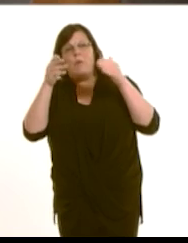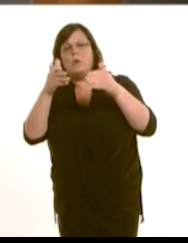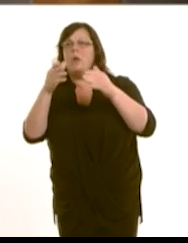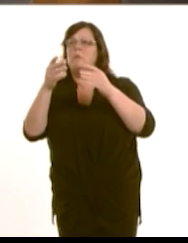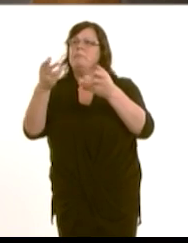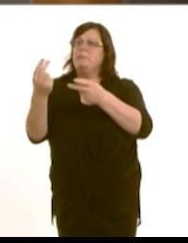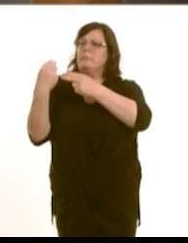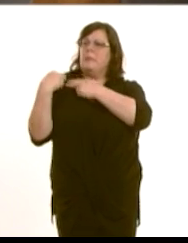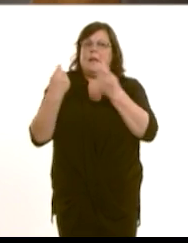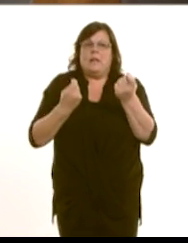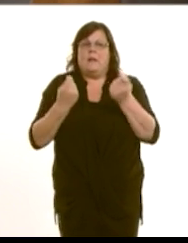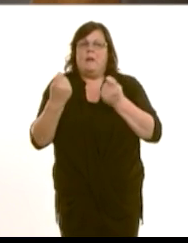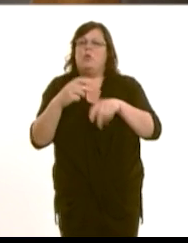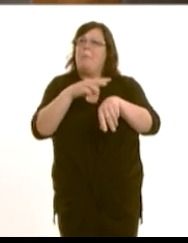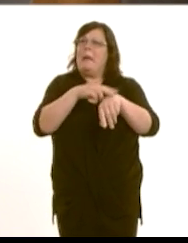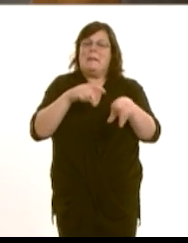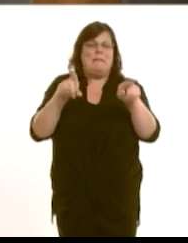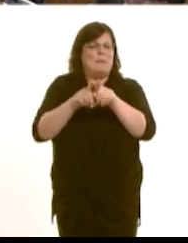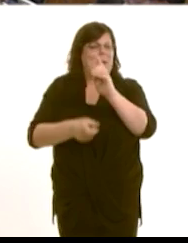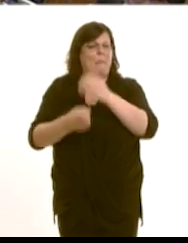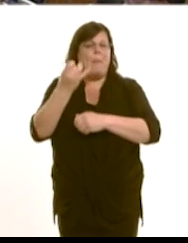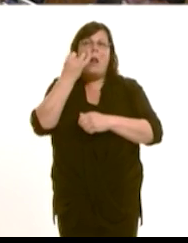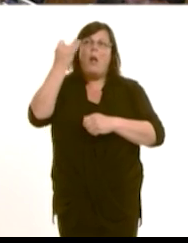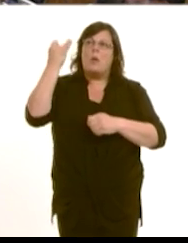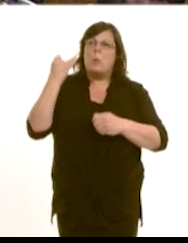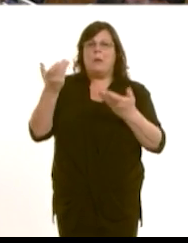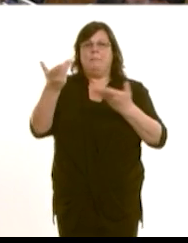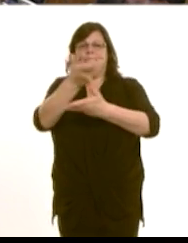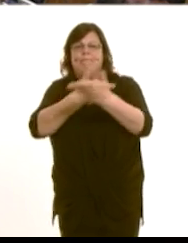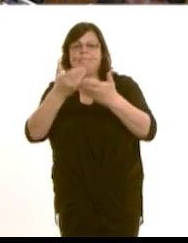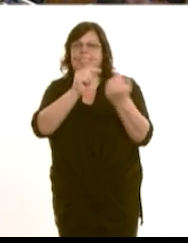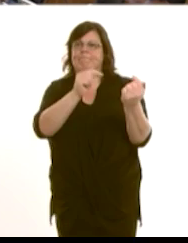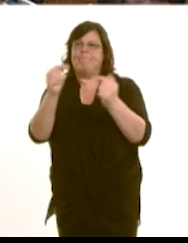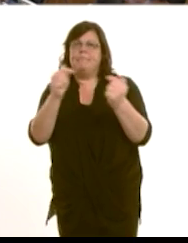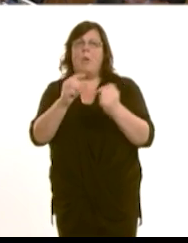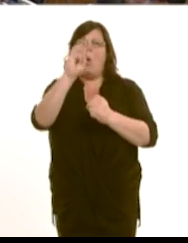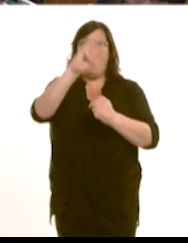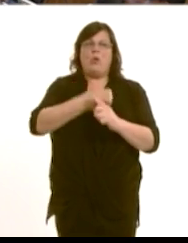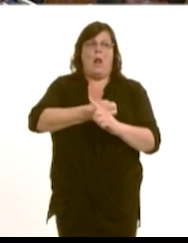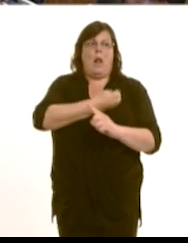They did exactly the same last week, abstaining on Welsh Labour Government policy to create